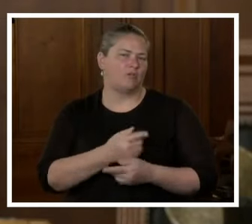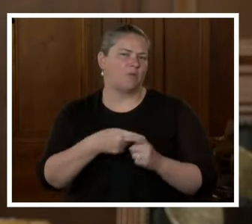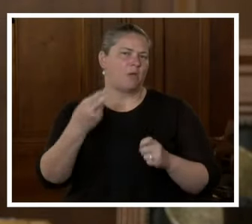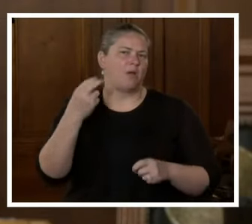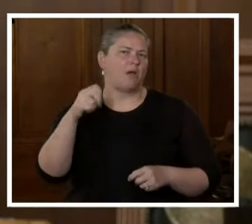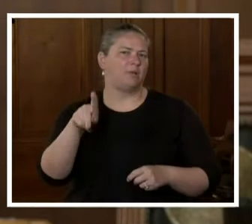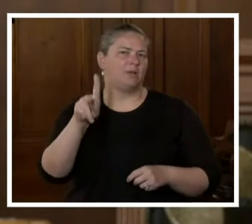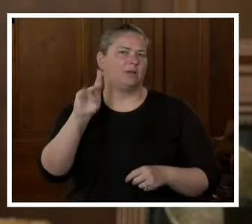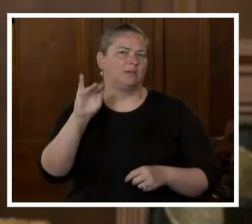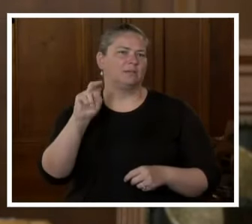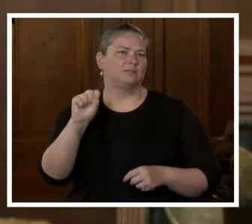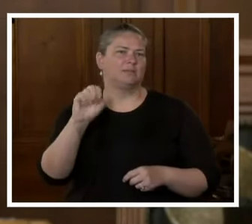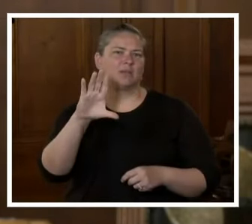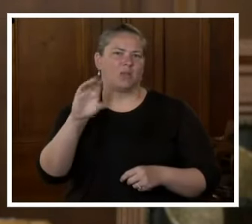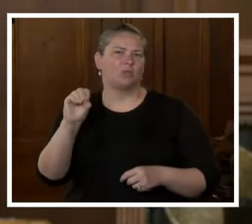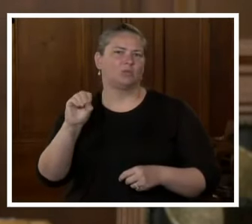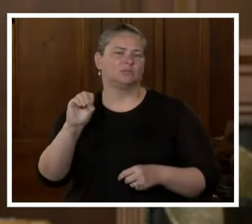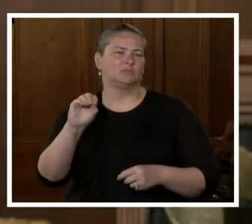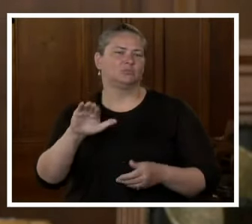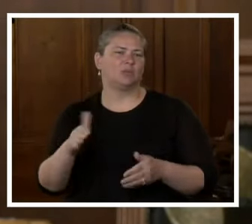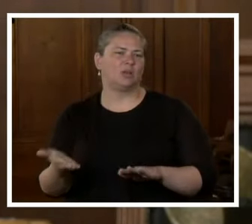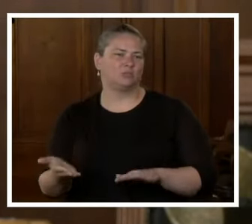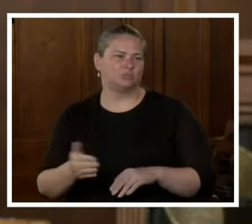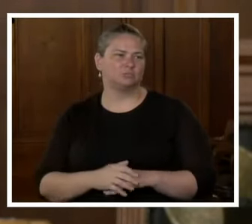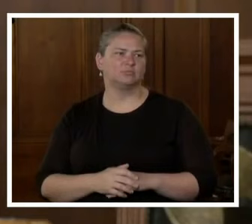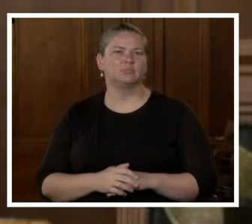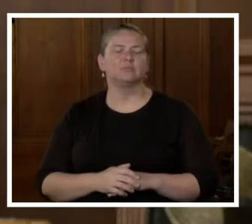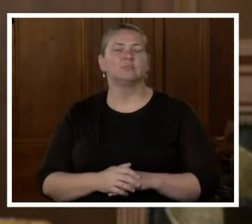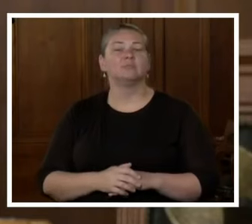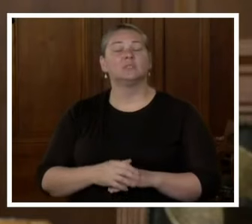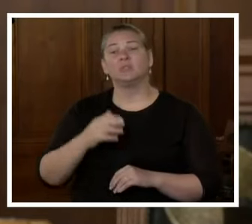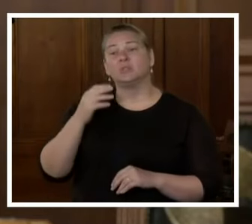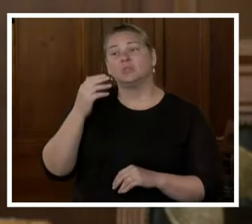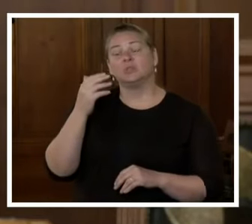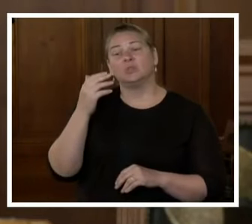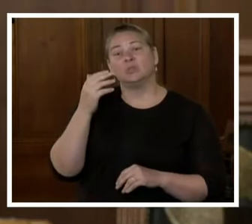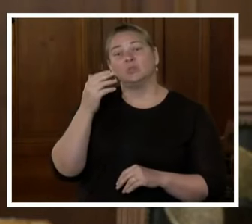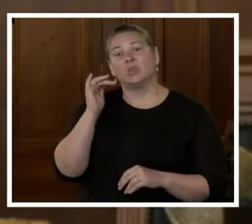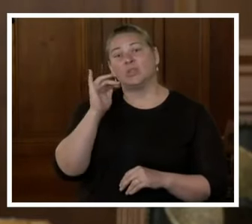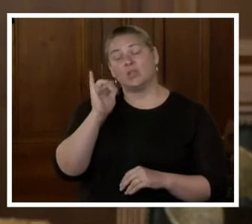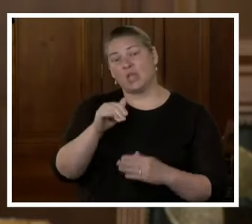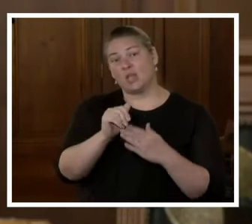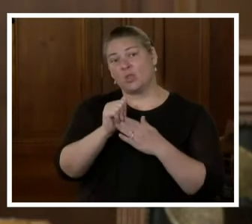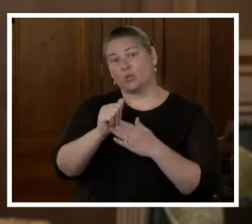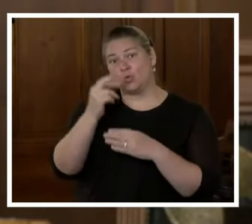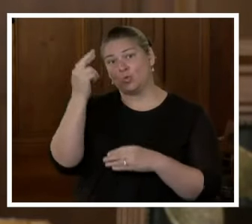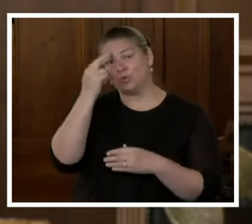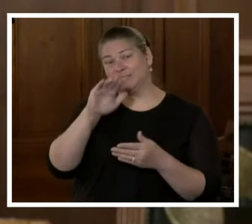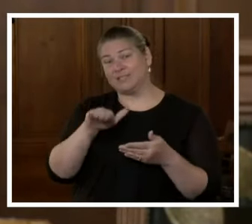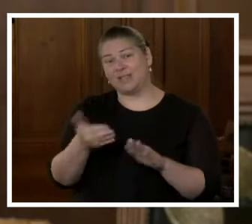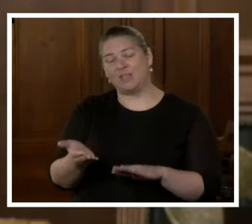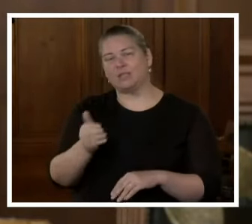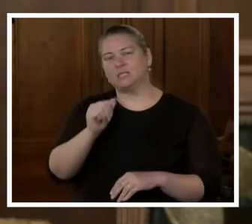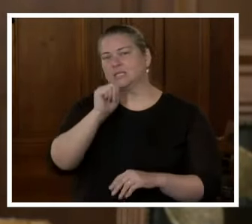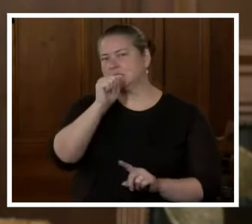COUNTY, THAT WE, REGARDLESS OF WHAT WILL ULTIMATELY BE LISTED AS THE CAUSE OF DEATH, WE ARE